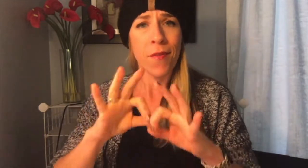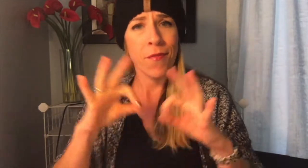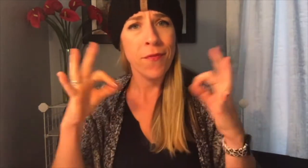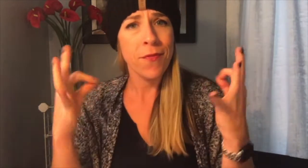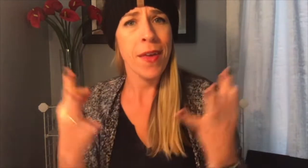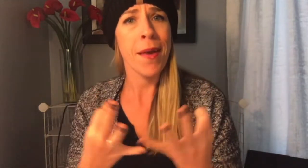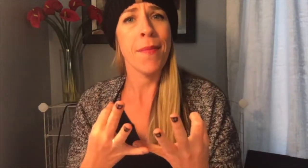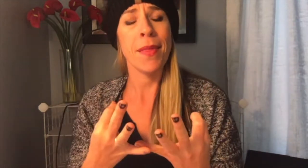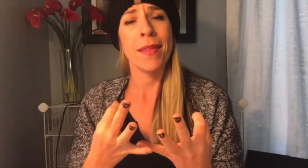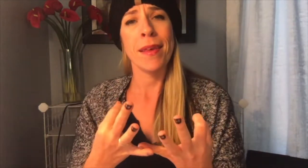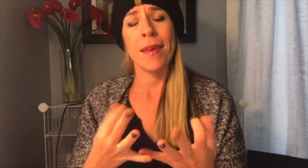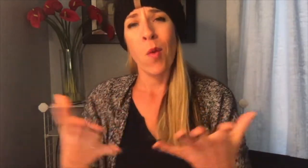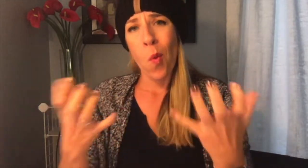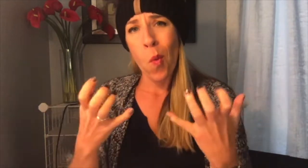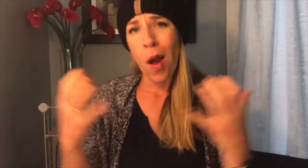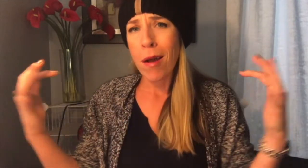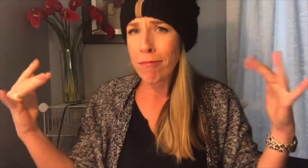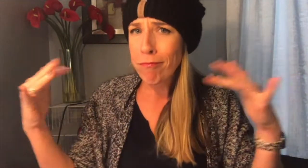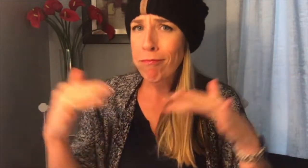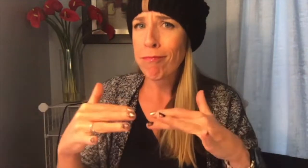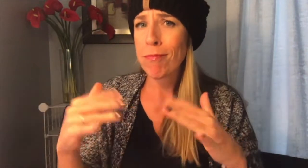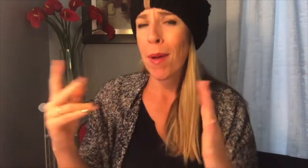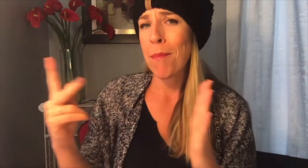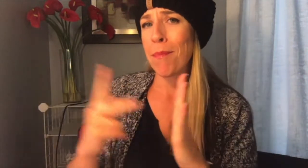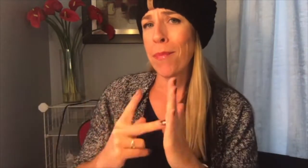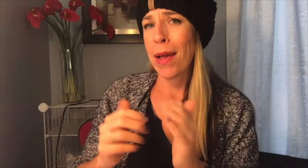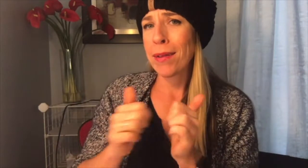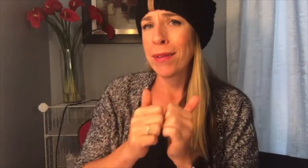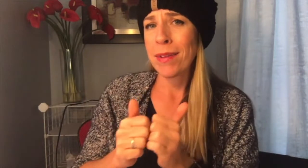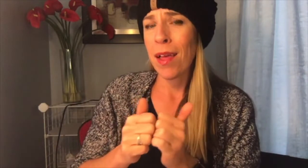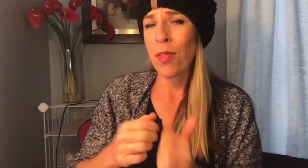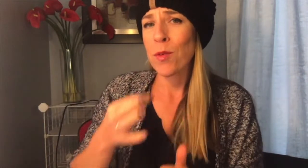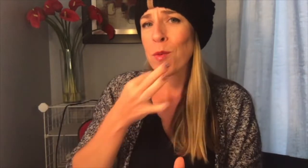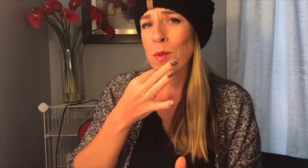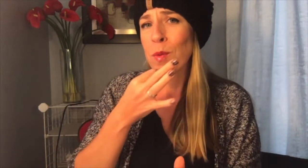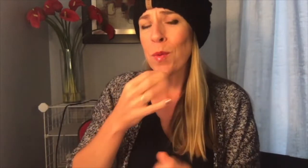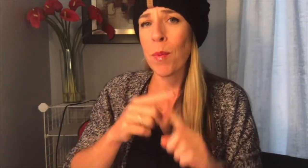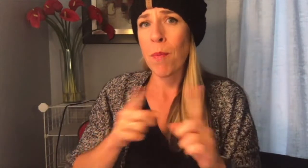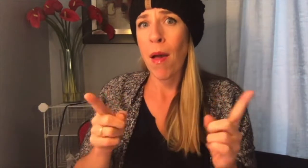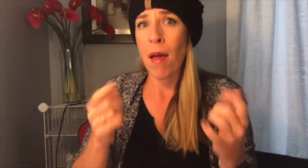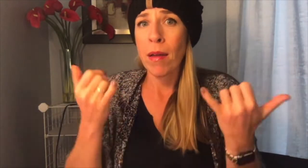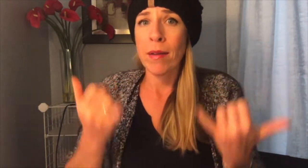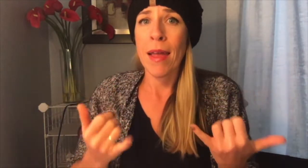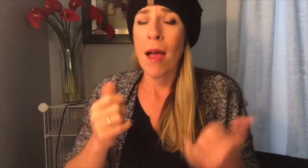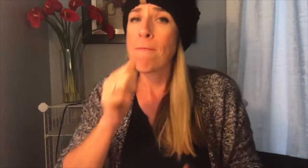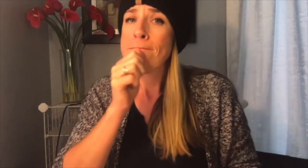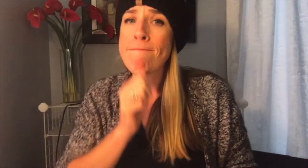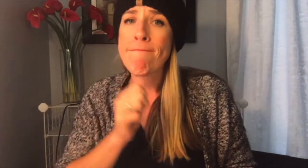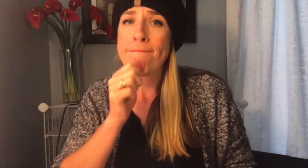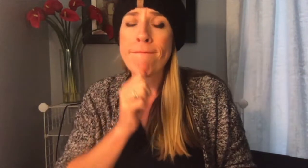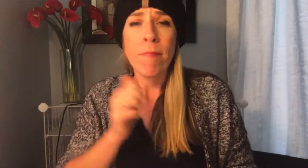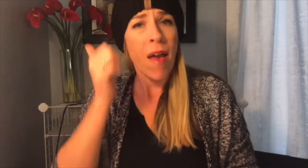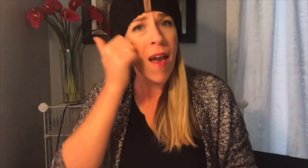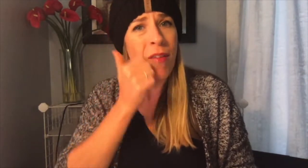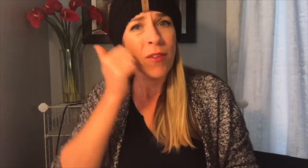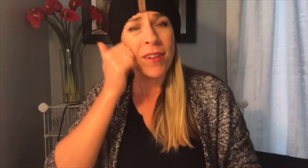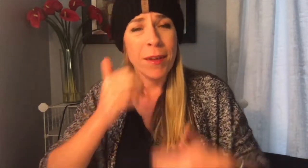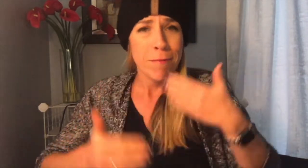families we want to be able to gather back together again soon but for right now how